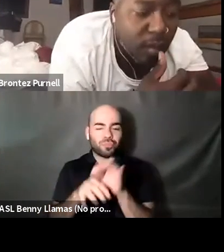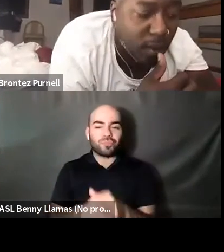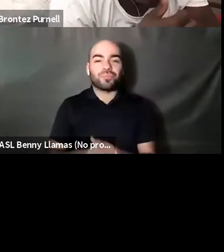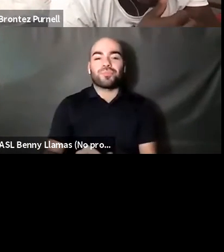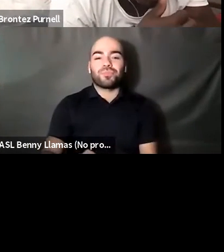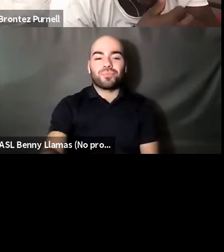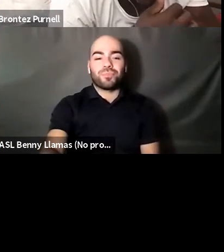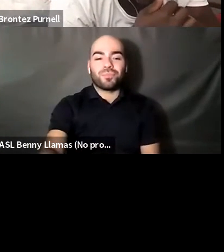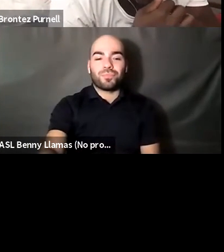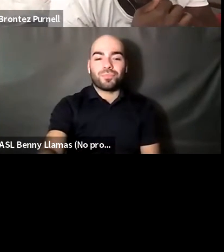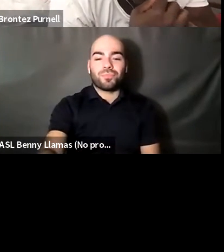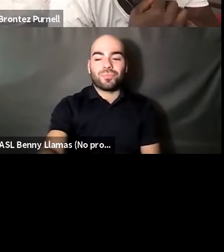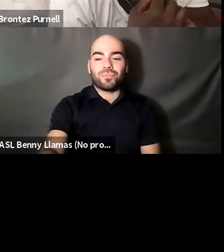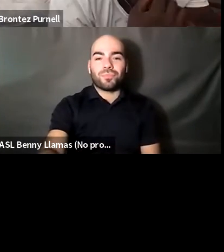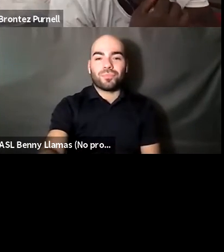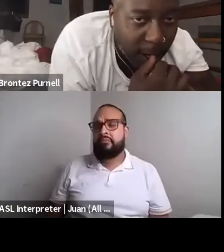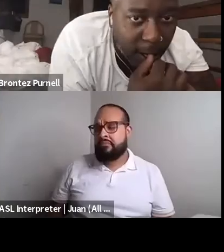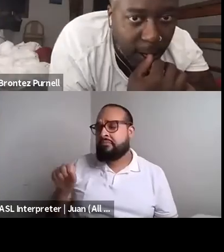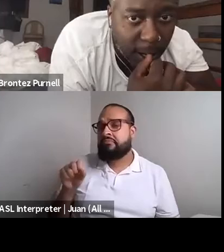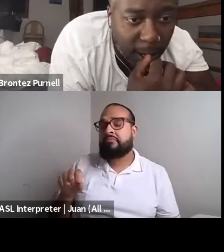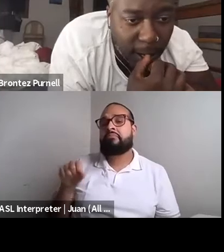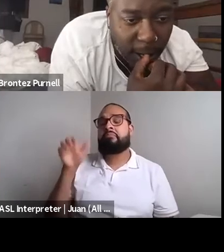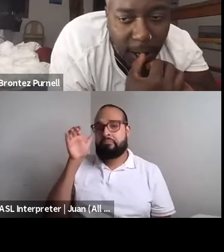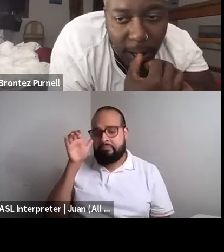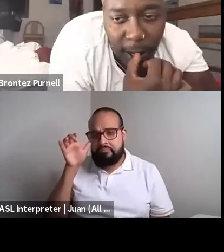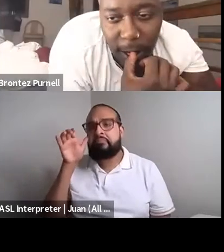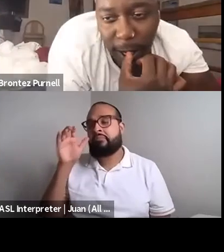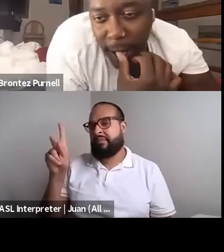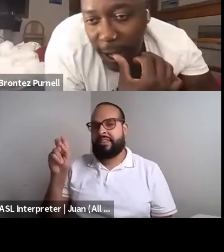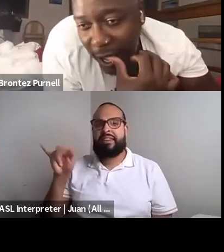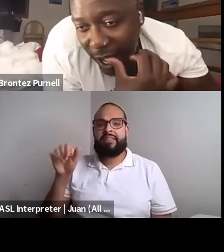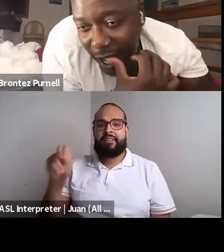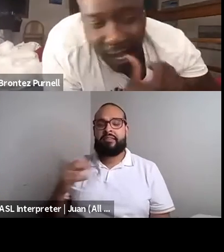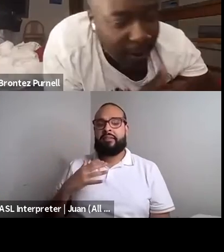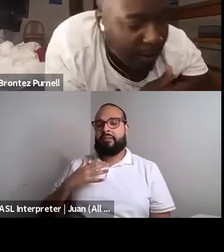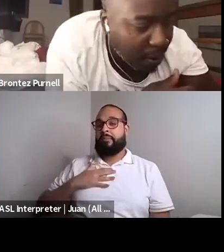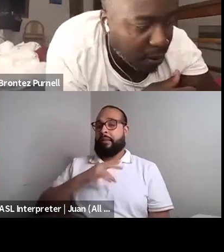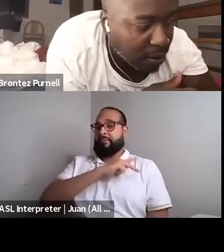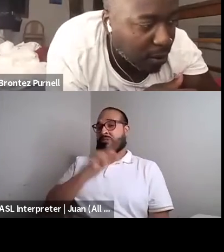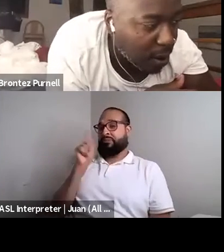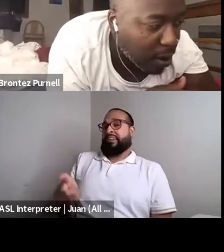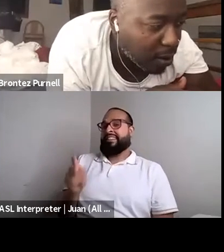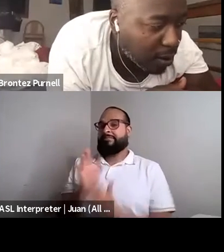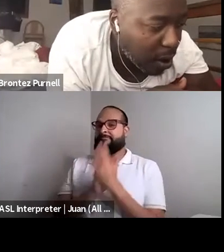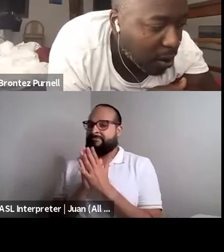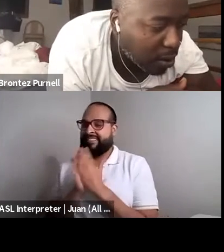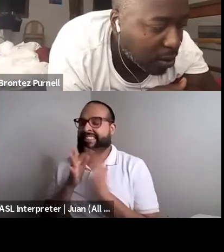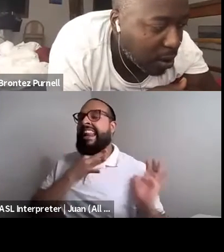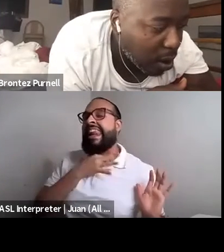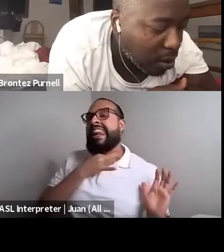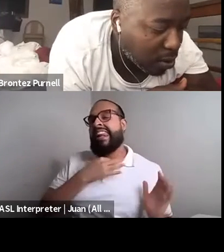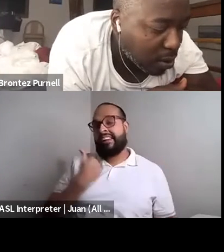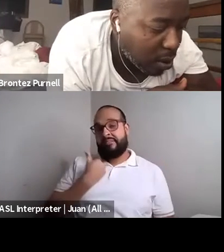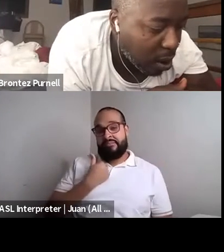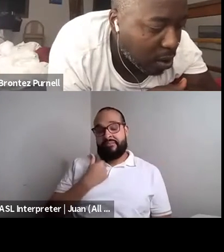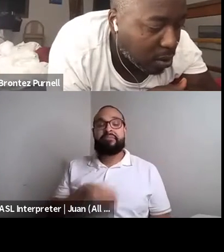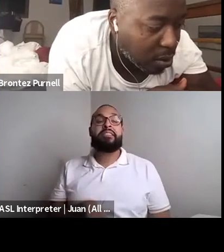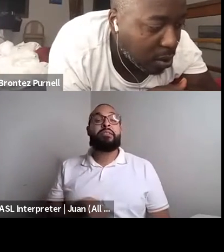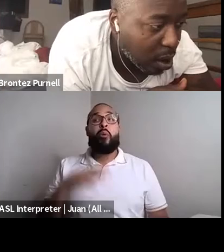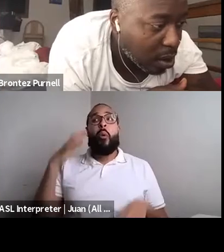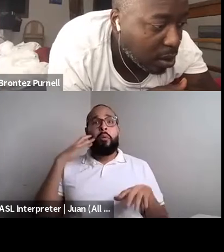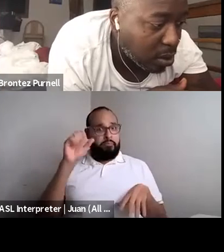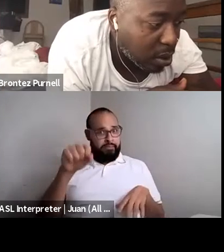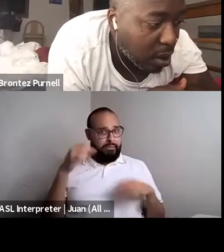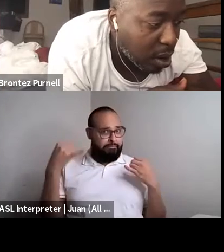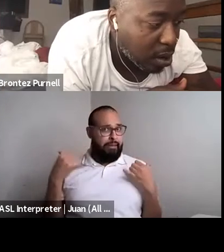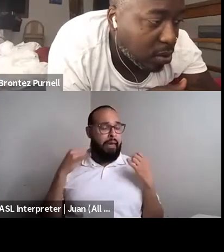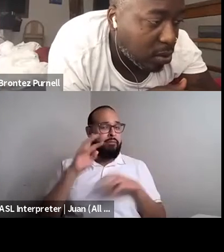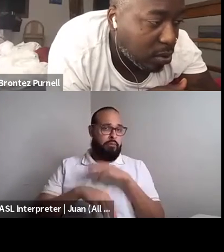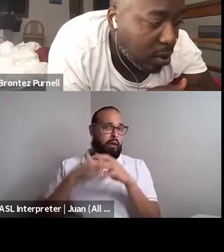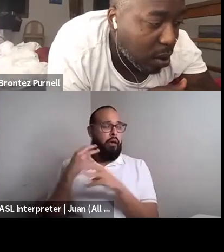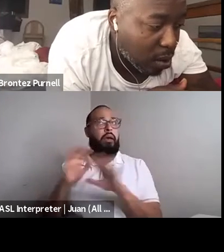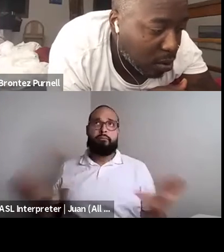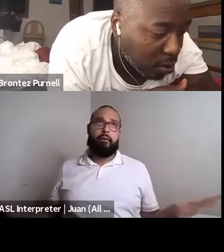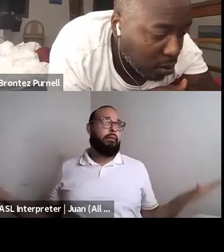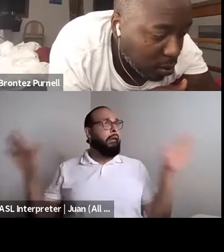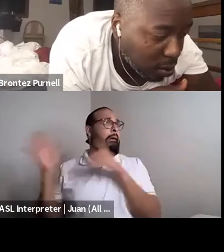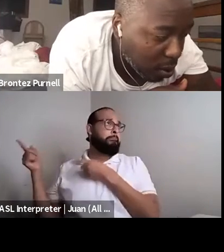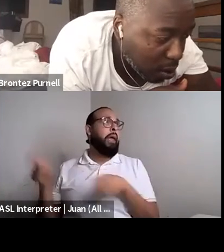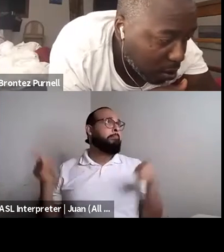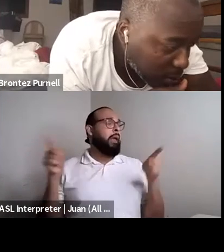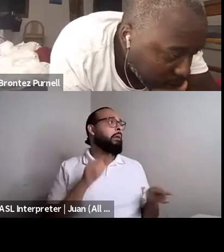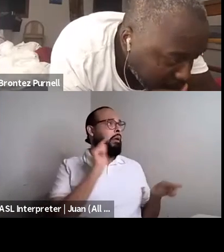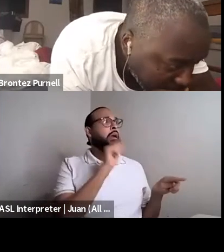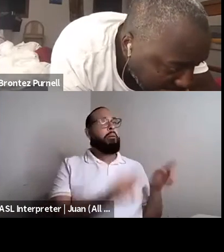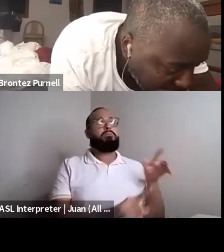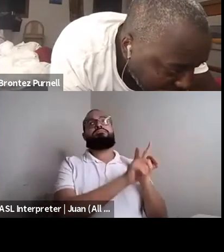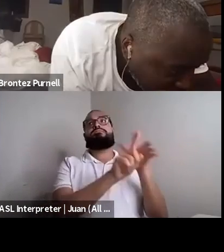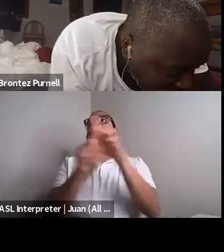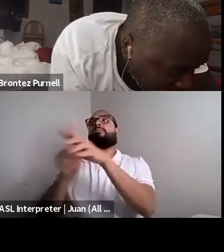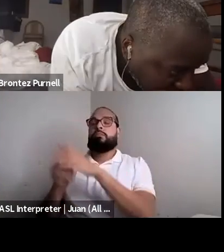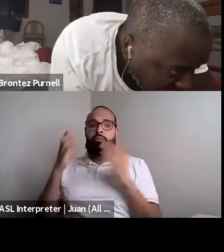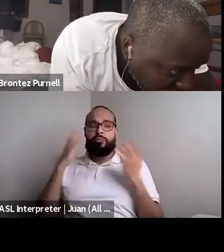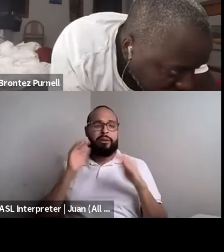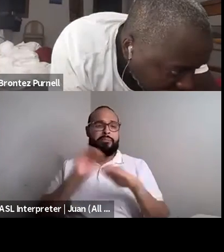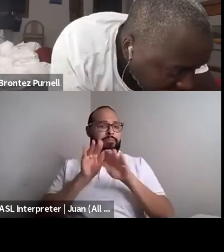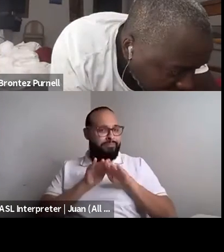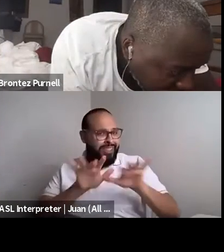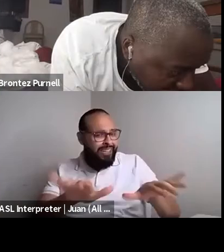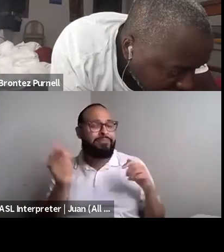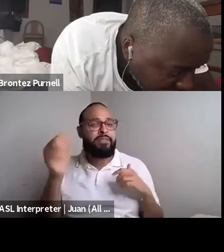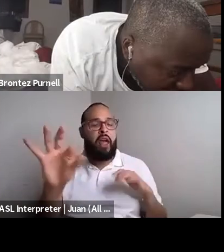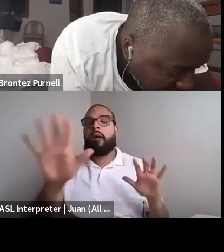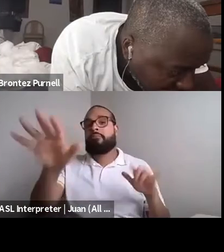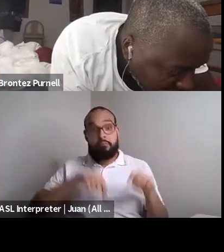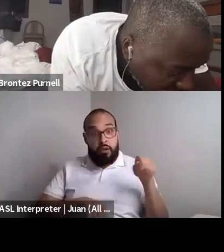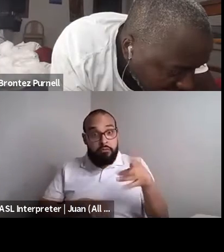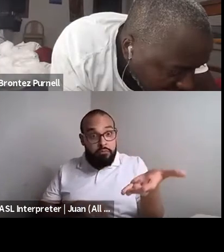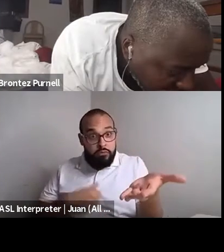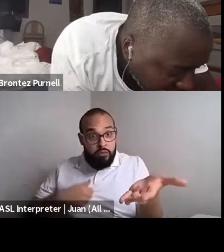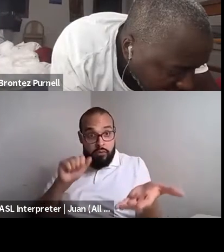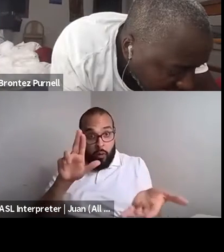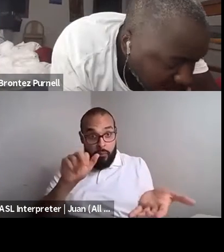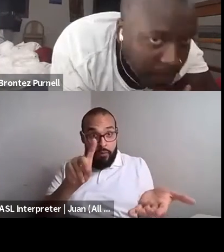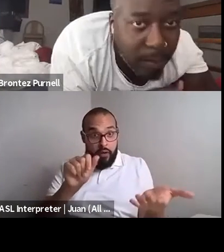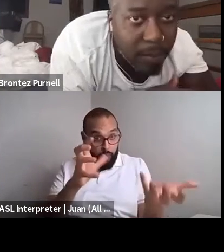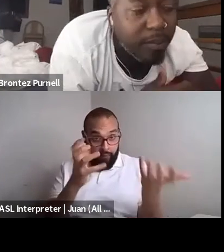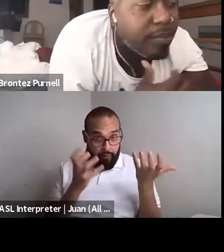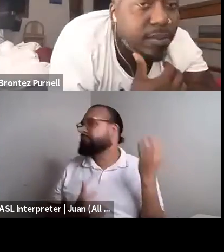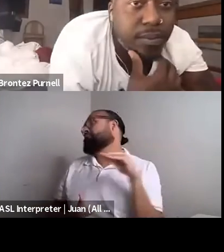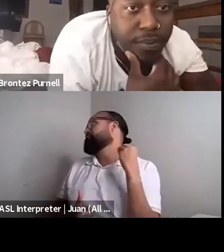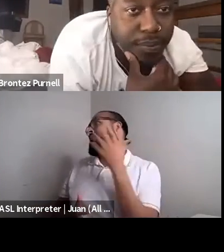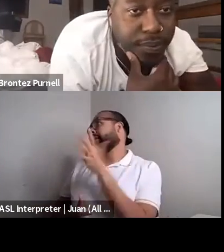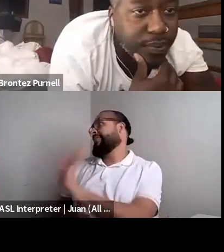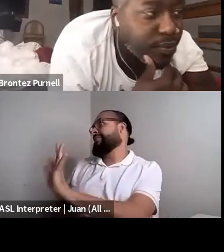Kenyon Farrow (he/him/his): So we're. This is one of my questions. I'm gonna get this in here because I want to ask if we ever so in the midst of everything going on, you know, in the world from the coven 19. Oh, I'm sorry. Rhonda Rhonda, did you want to answer that question. Are you good. Okay, thank you. Um, so